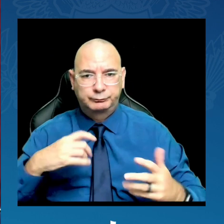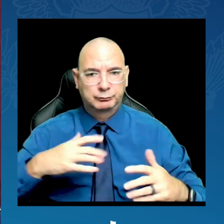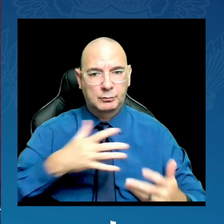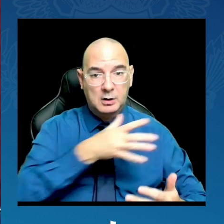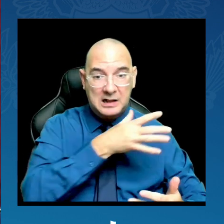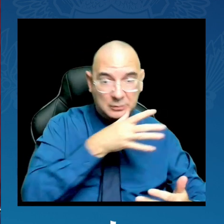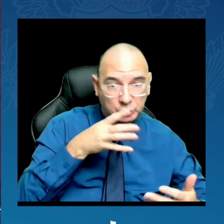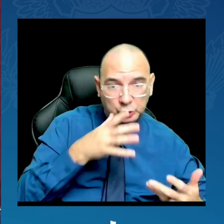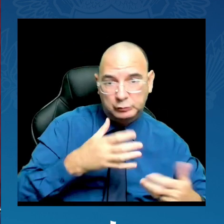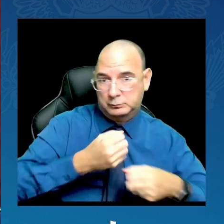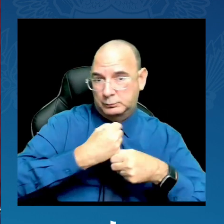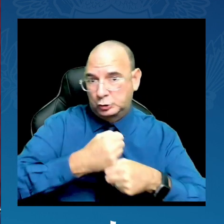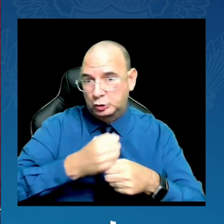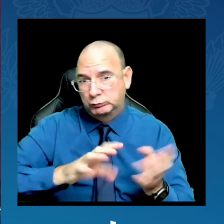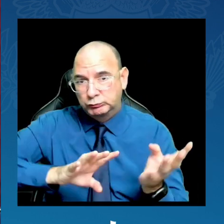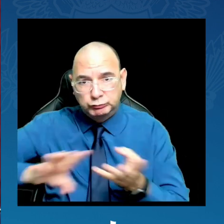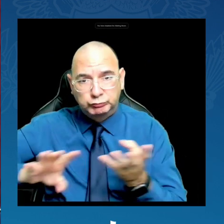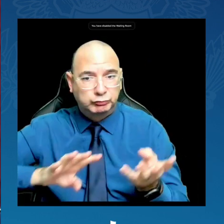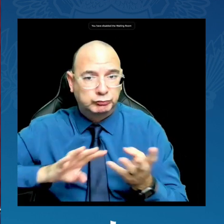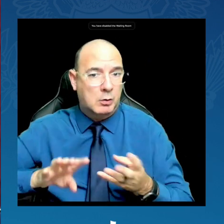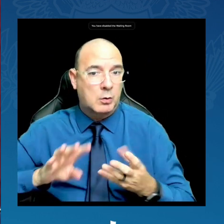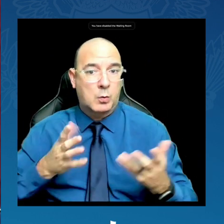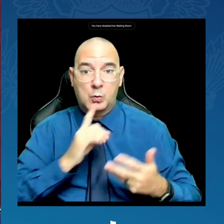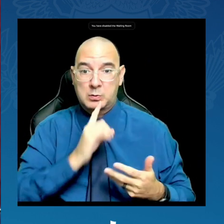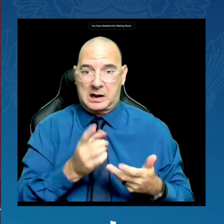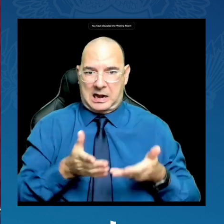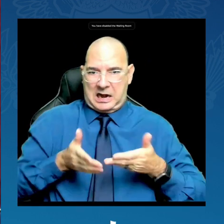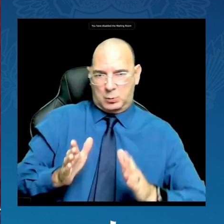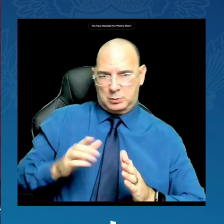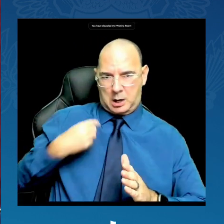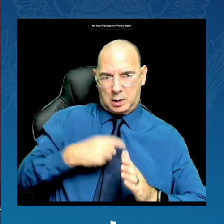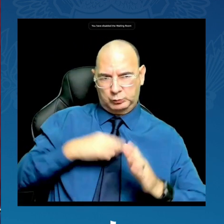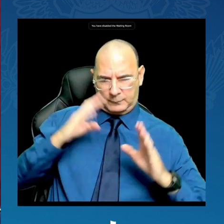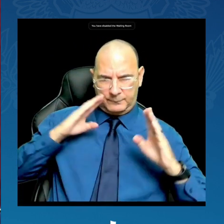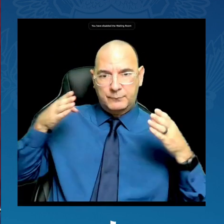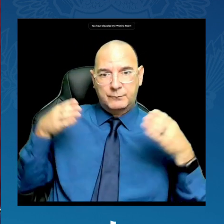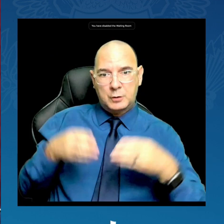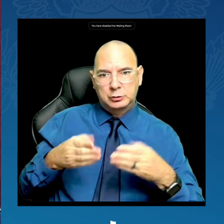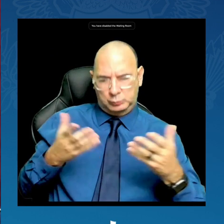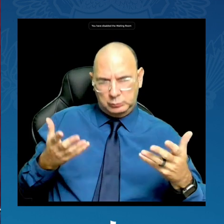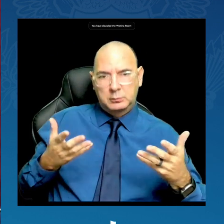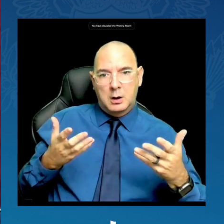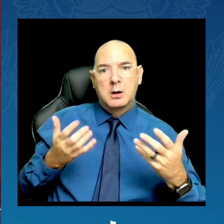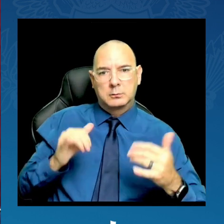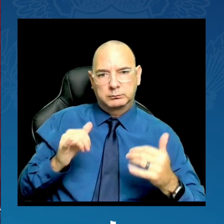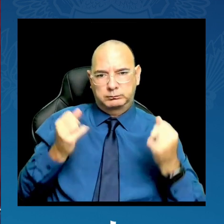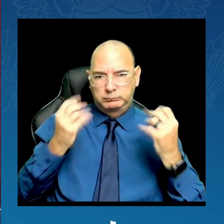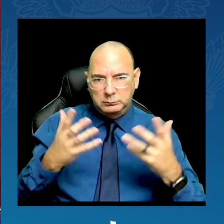And it's really allowing us to focus on a lot of work that we're doing in climate smart agriculture.